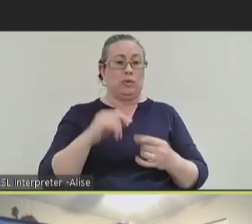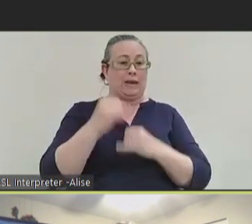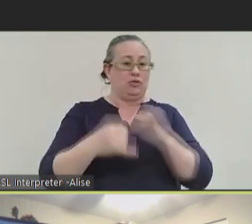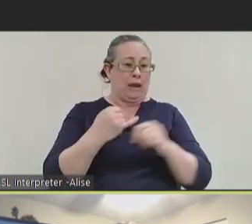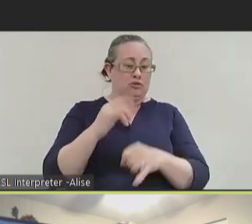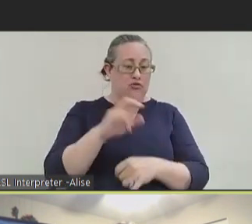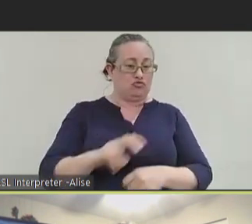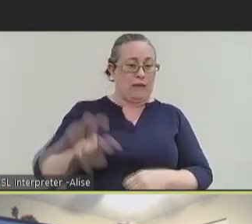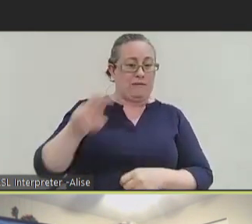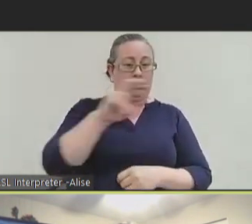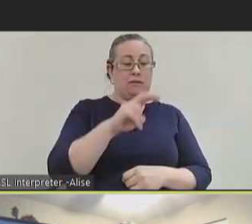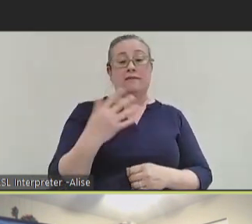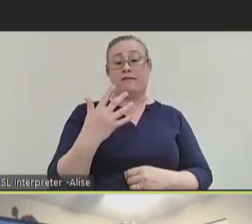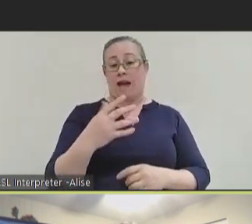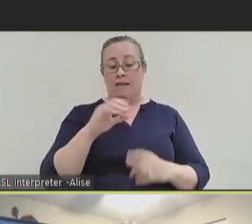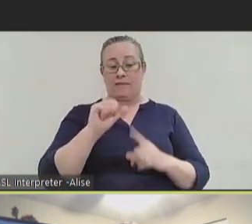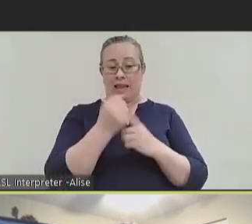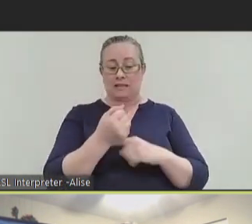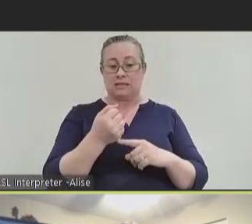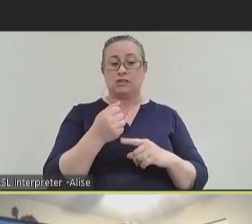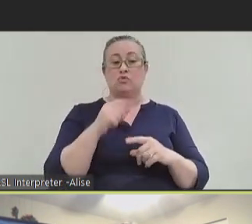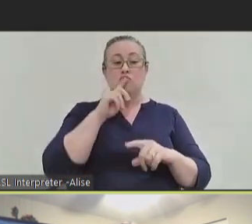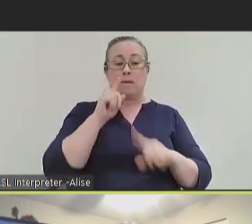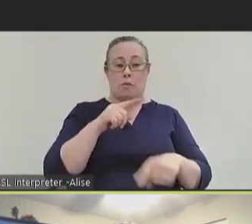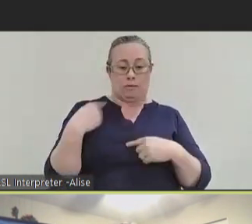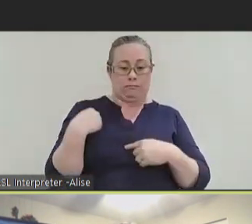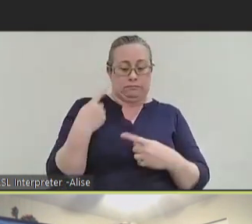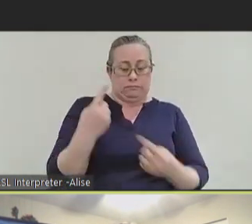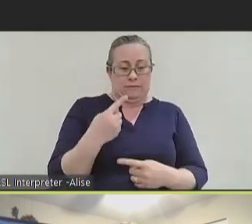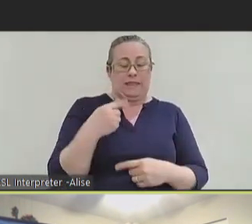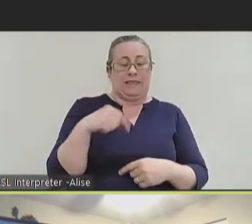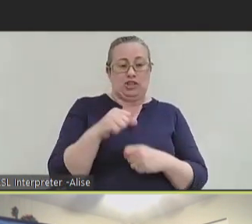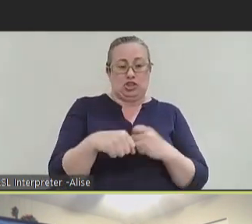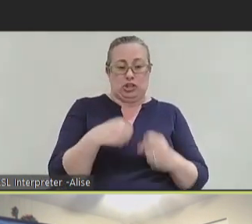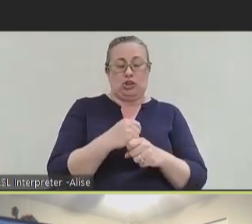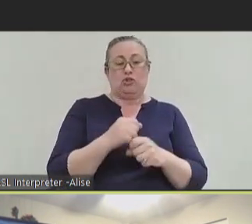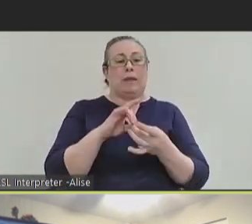cases were reported to this year to date, all of which have been travel related.